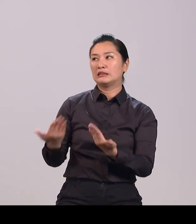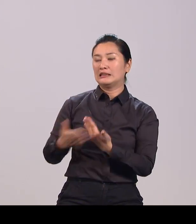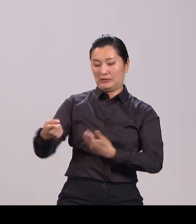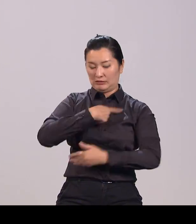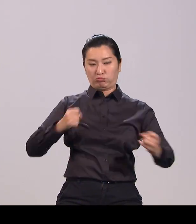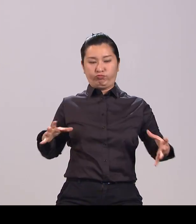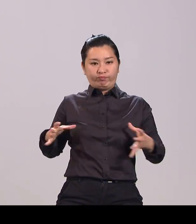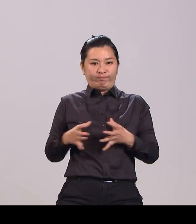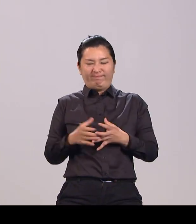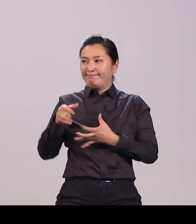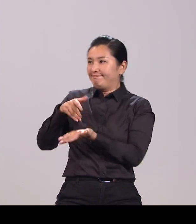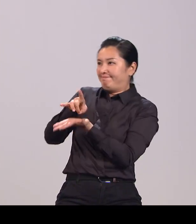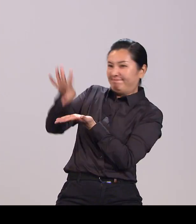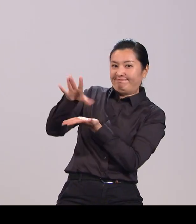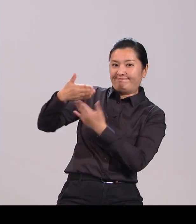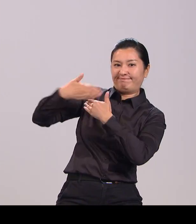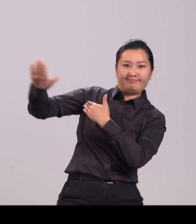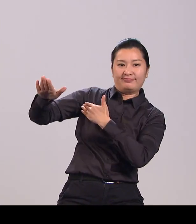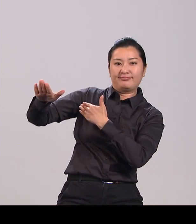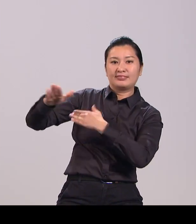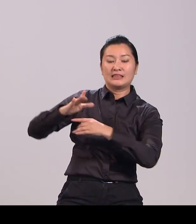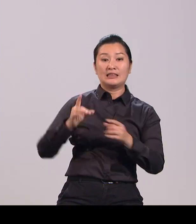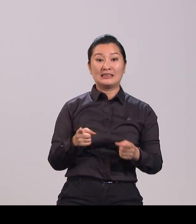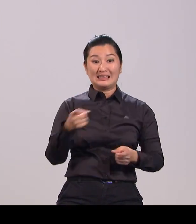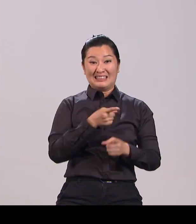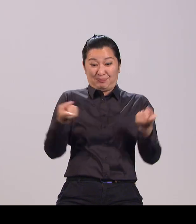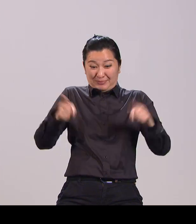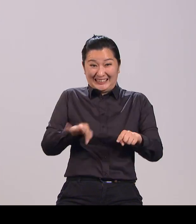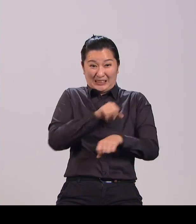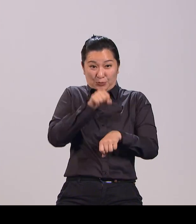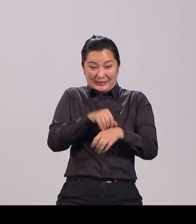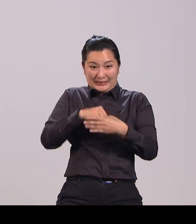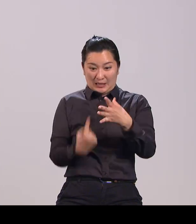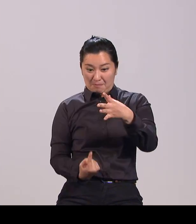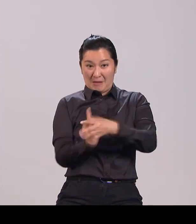but if the terrorist is domestic, Singaporean, one of our own, self-radicalised,